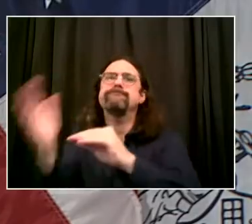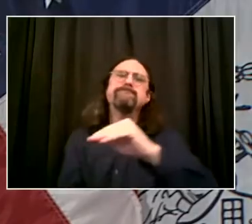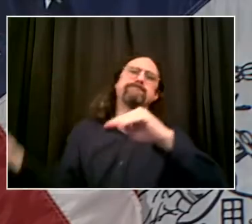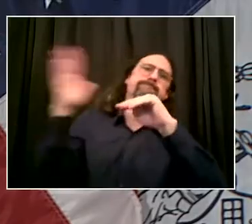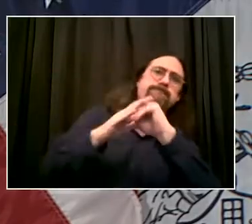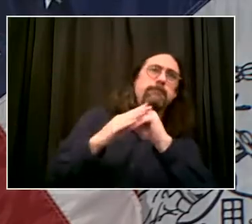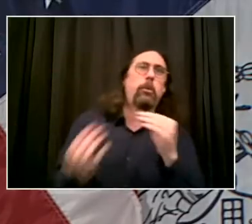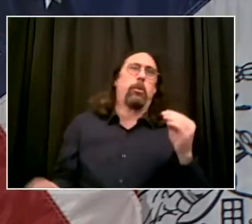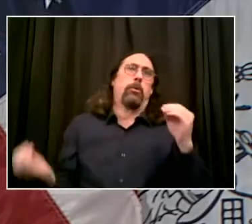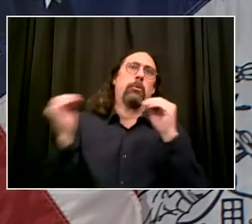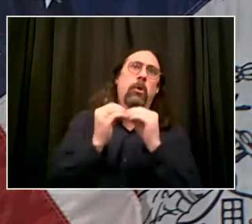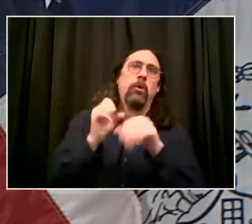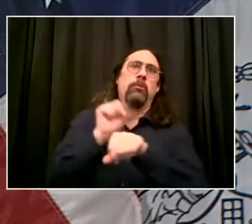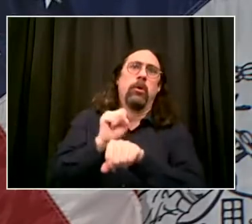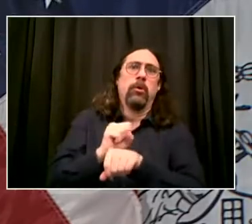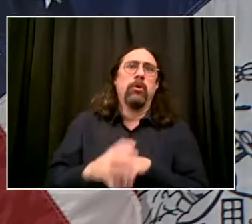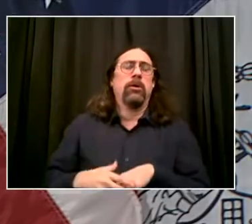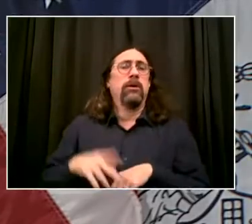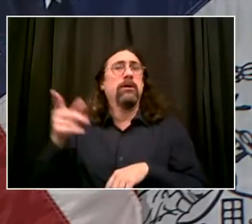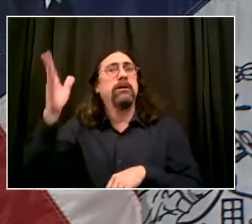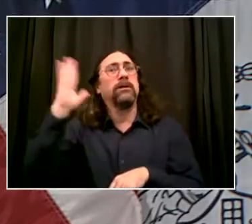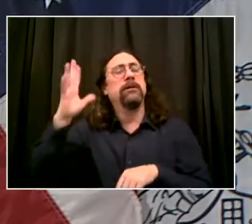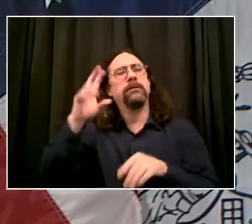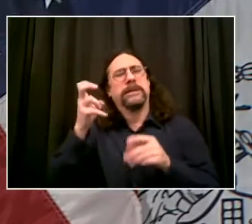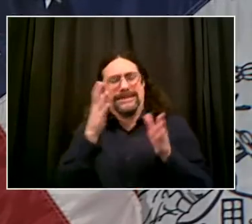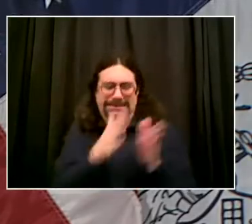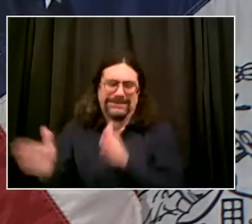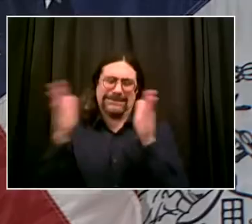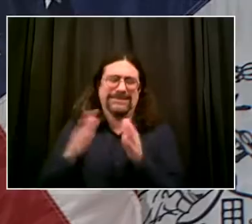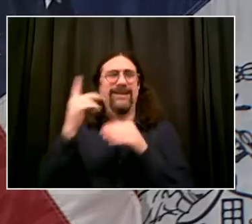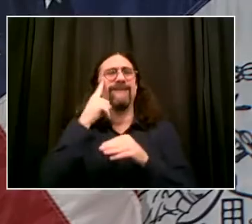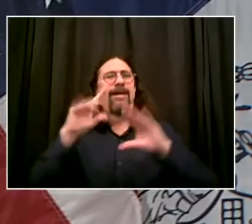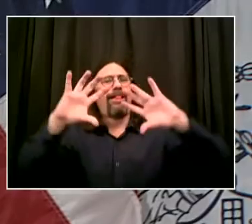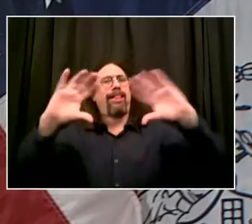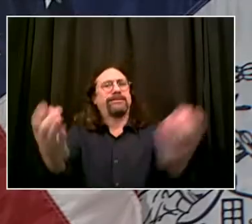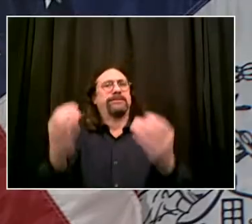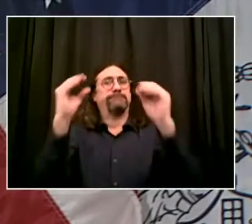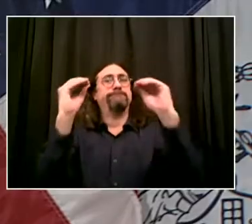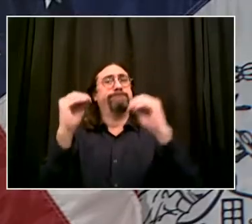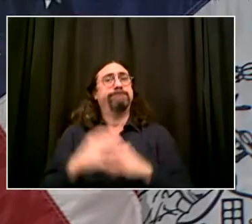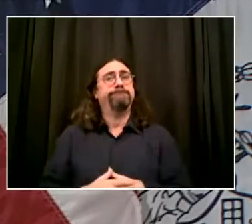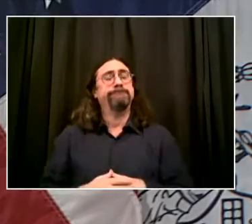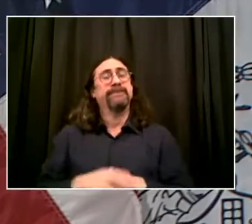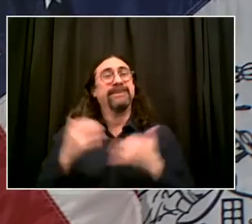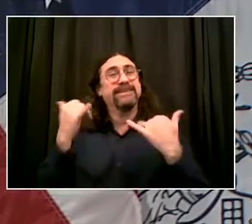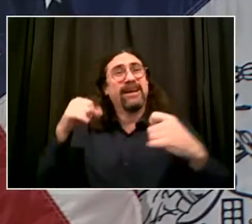TO HELP THEM GET E THSUSUPPORTRT THE NEED AND REACH THE HEIGHTS THEY